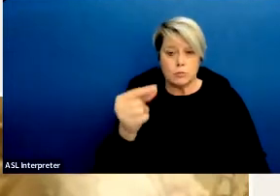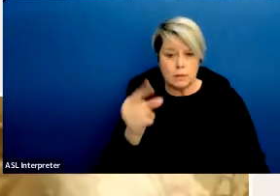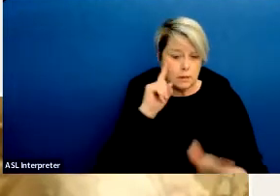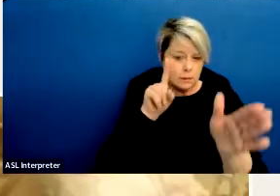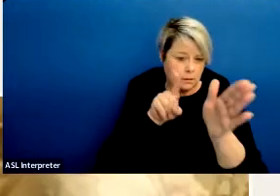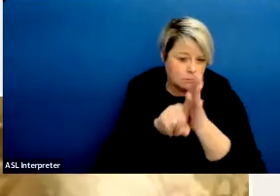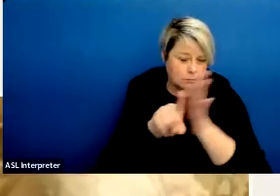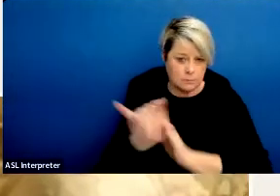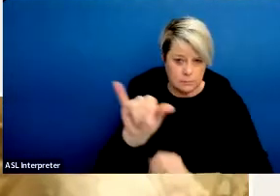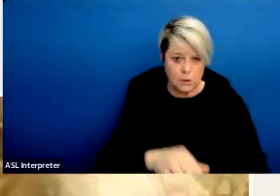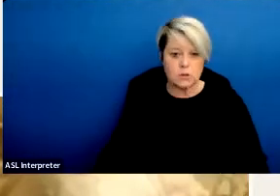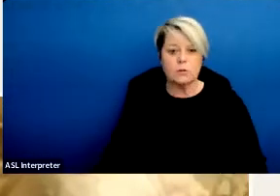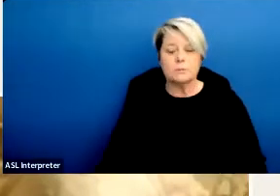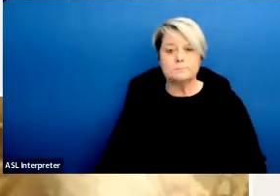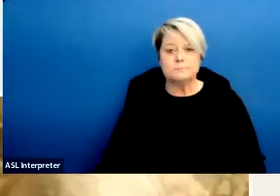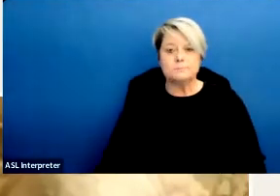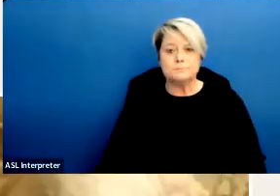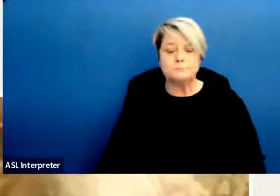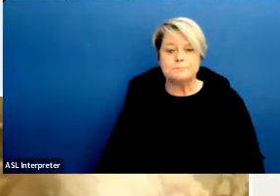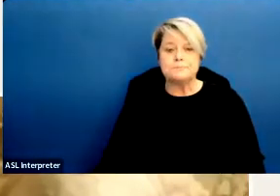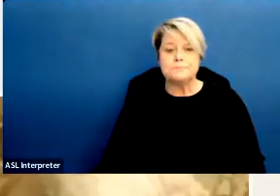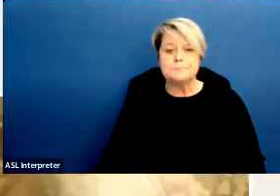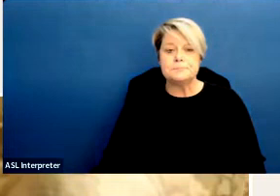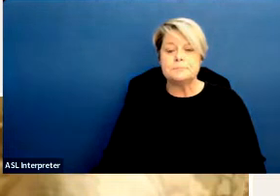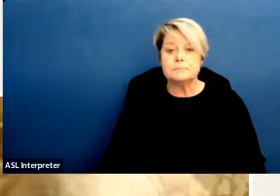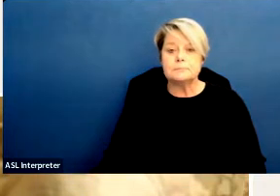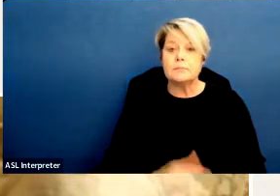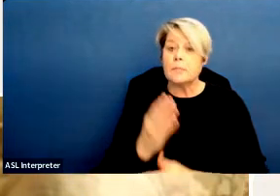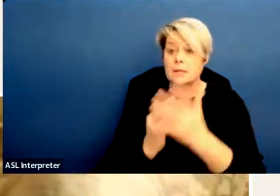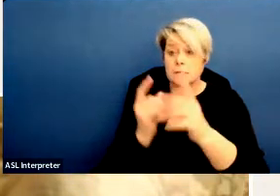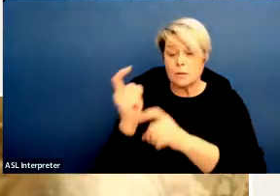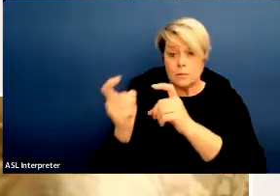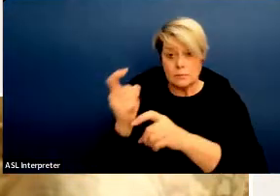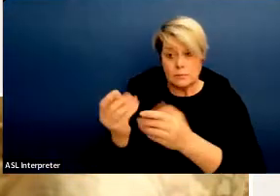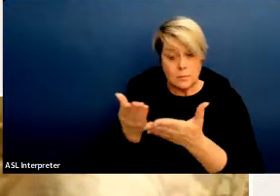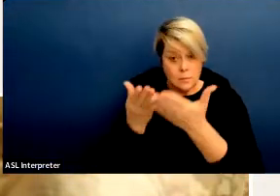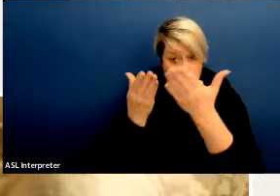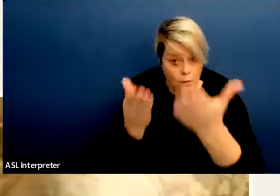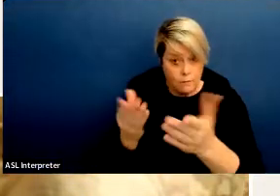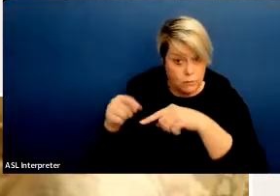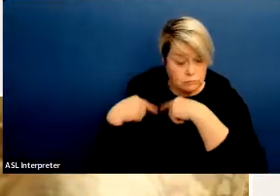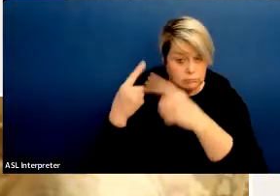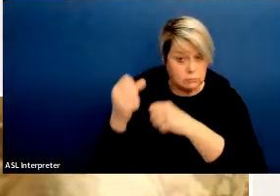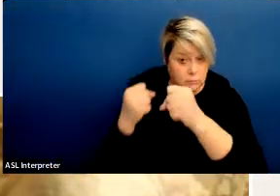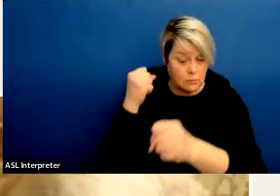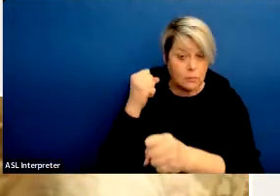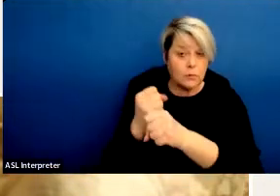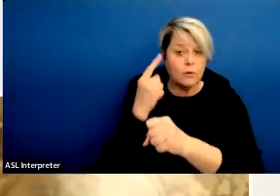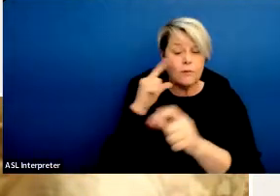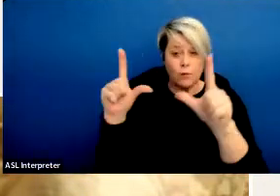and of course quality grade and inspections as well. As an aside, you may already be aware of the